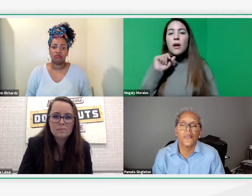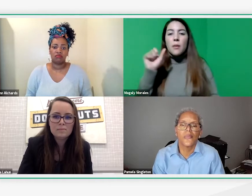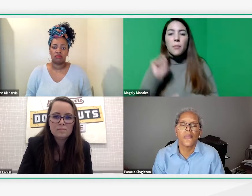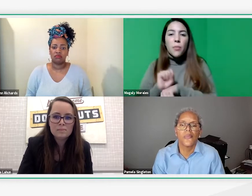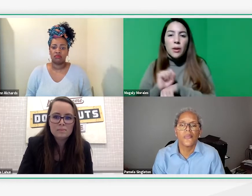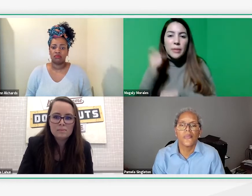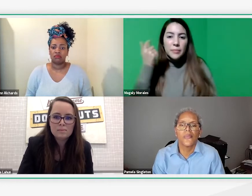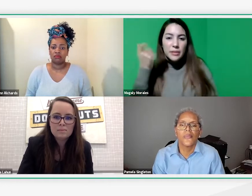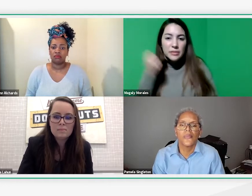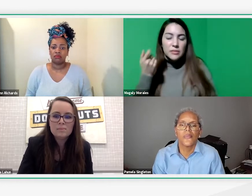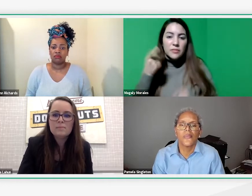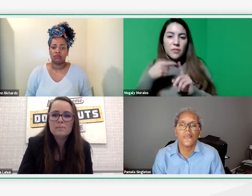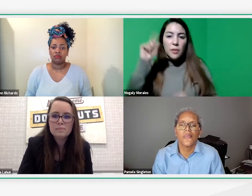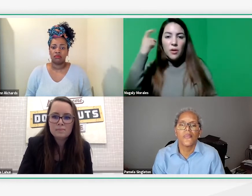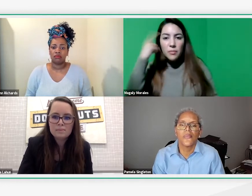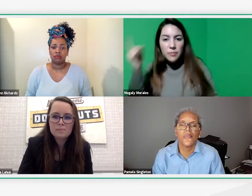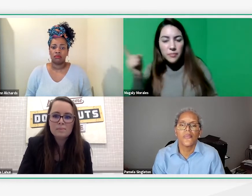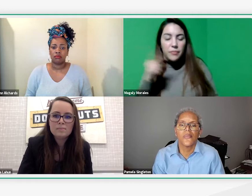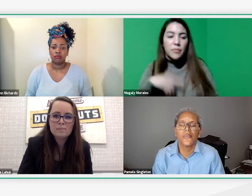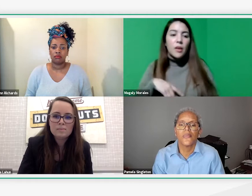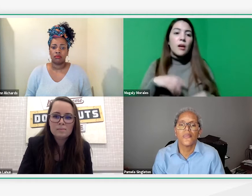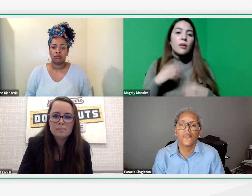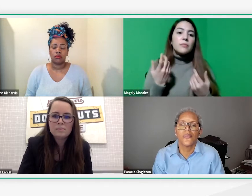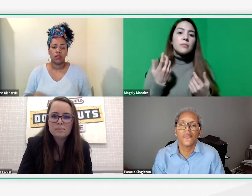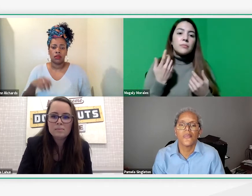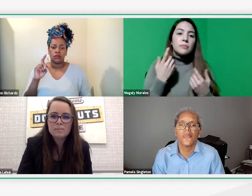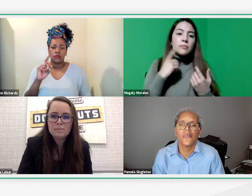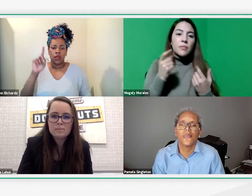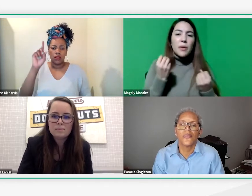1099-G for unemployment that you might have received from the government.